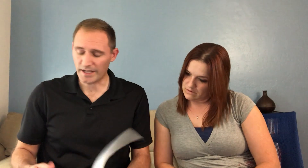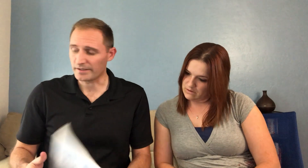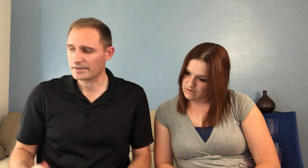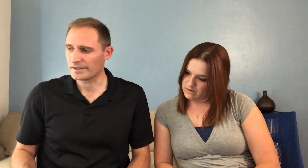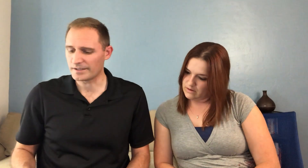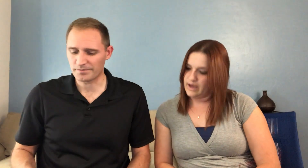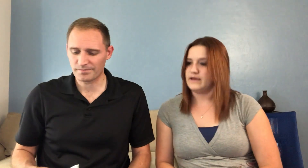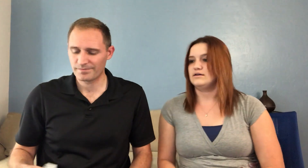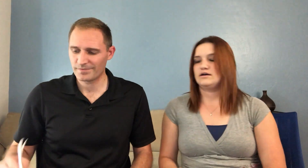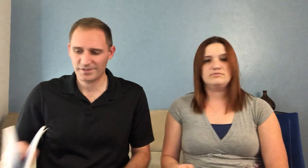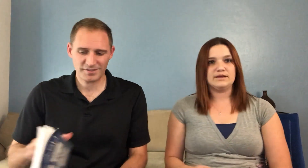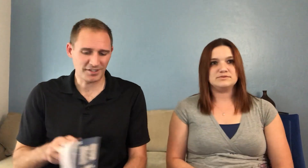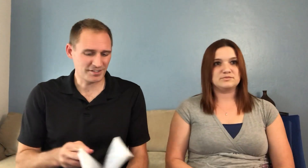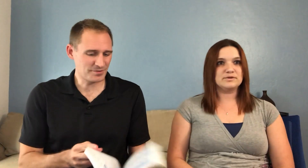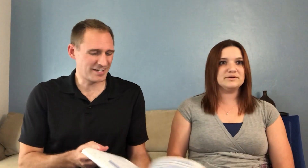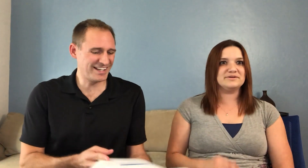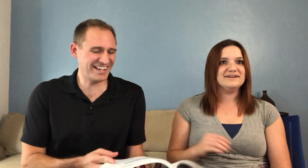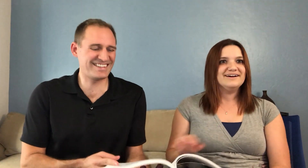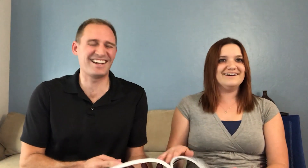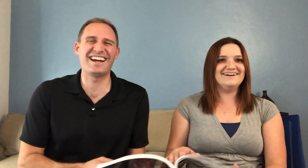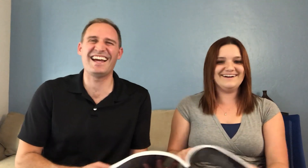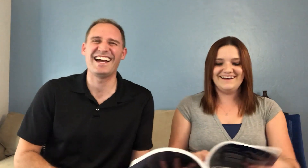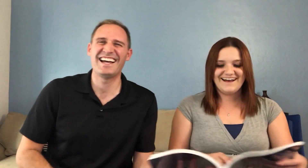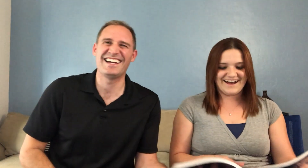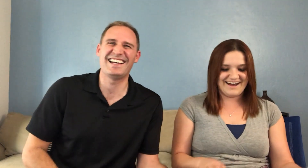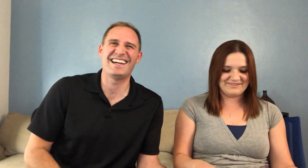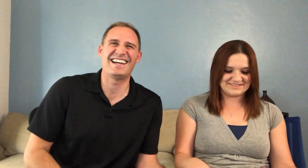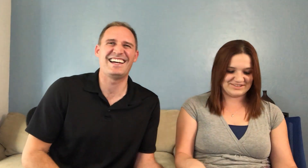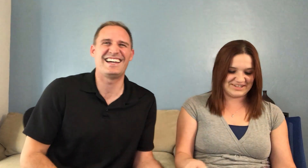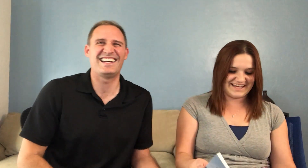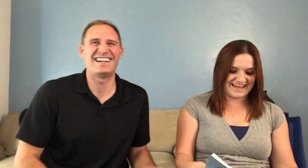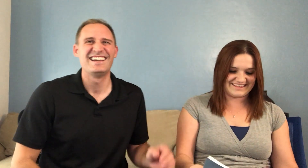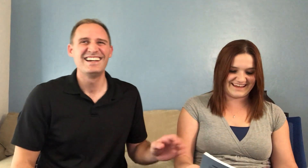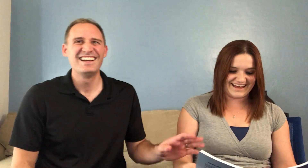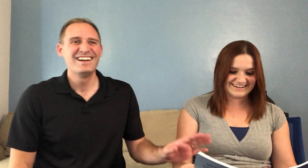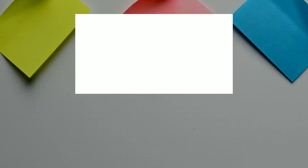Yeah um, sorry. I was looking at that!